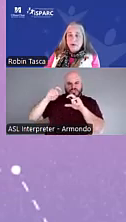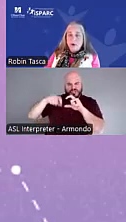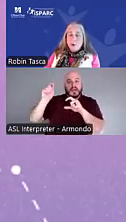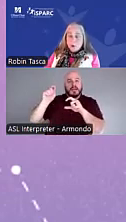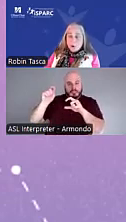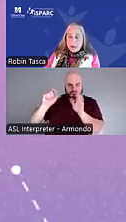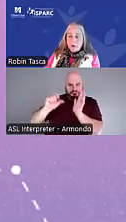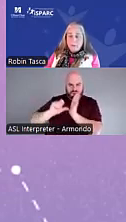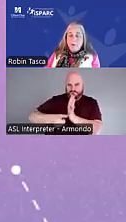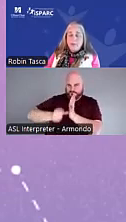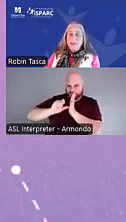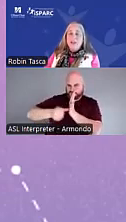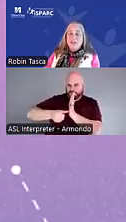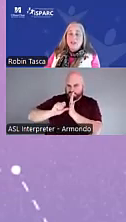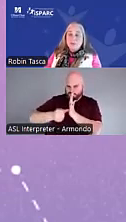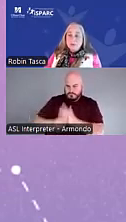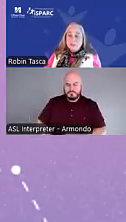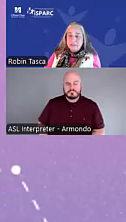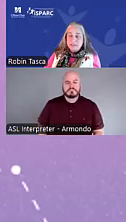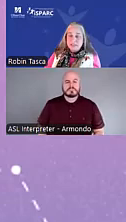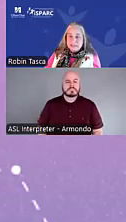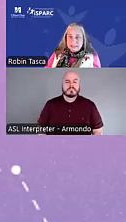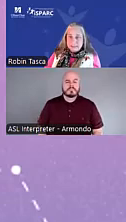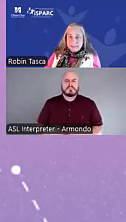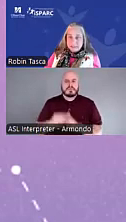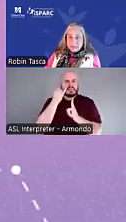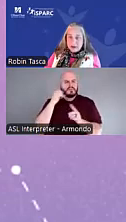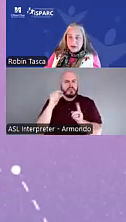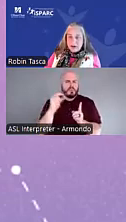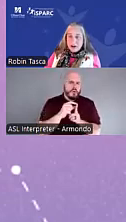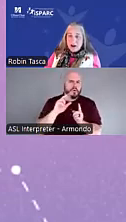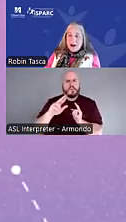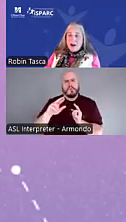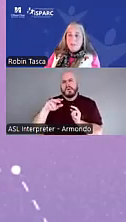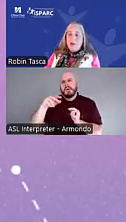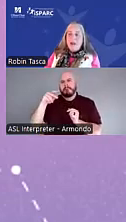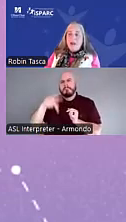in Word or PowerPoint, use the built-in accessibility checker,